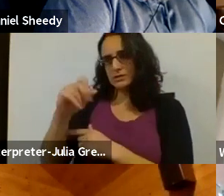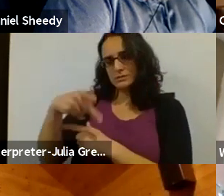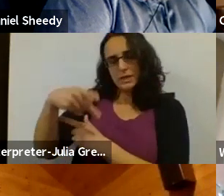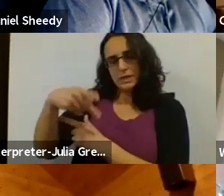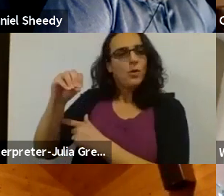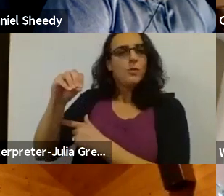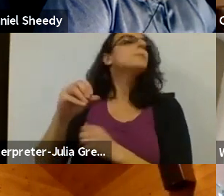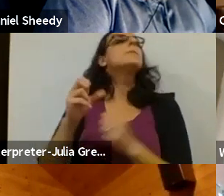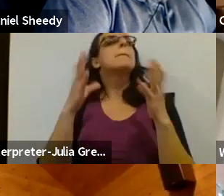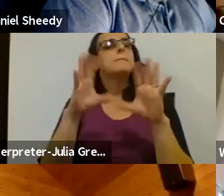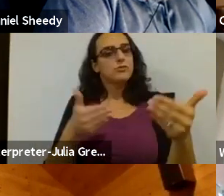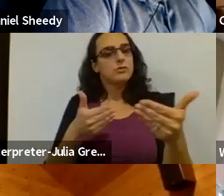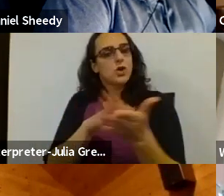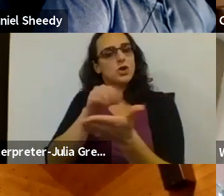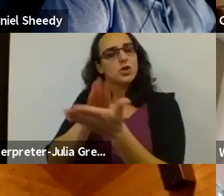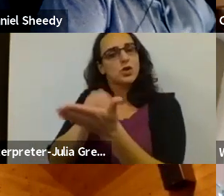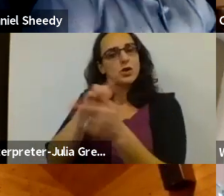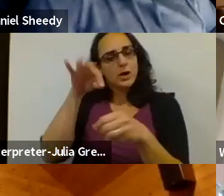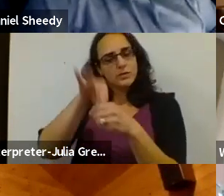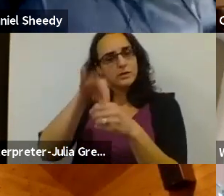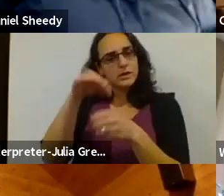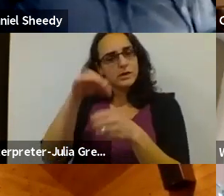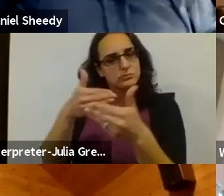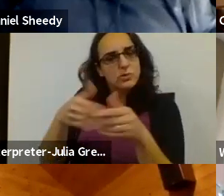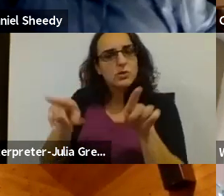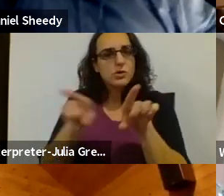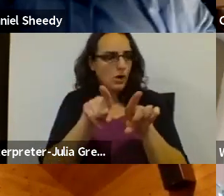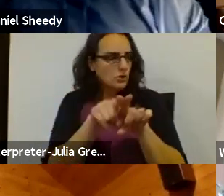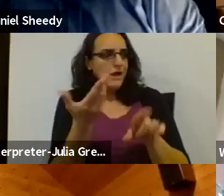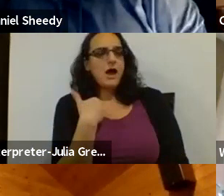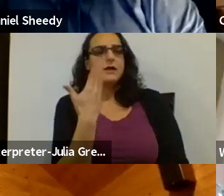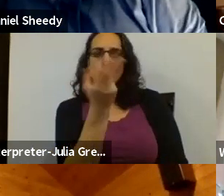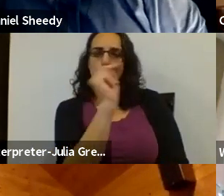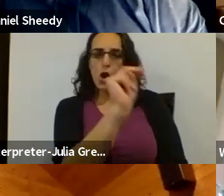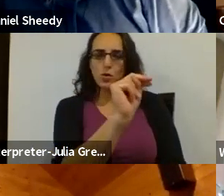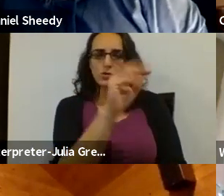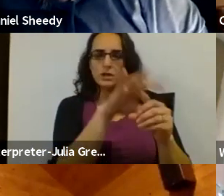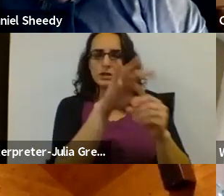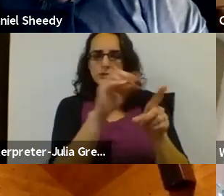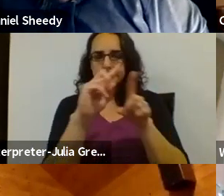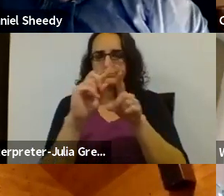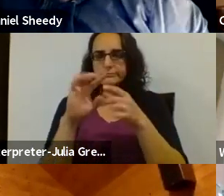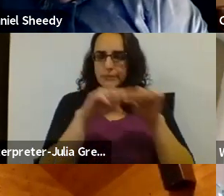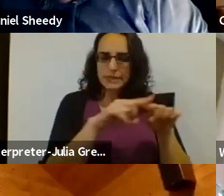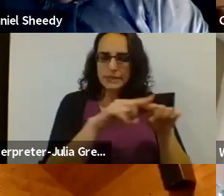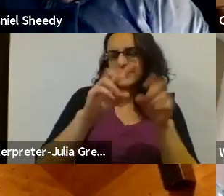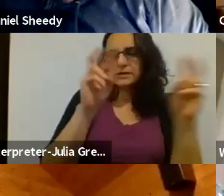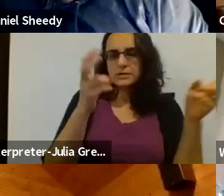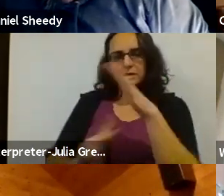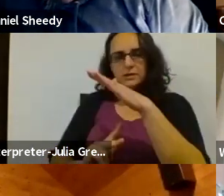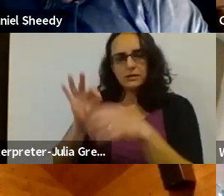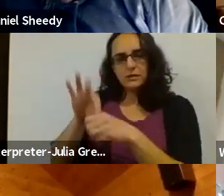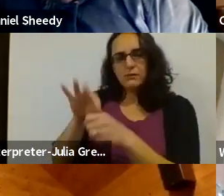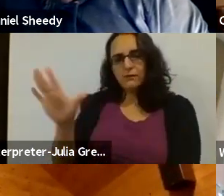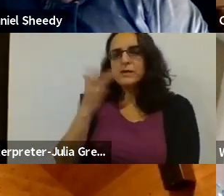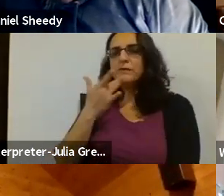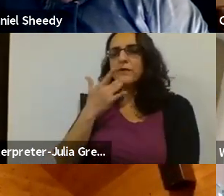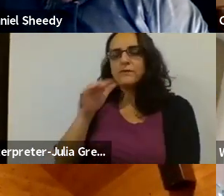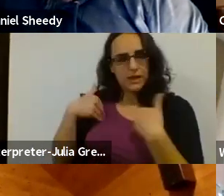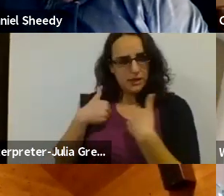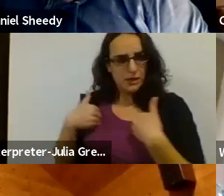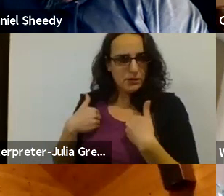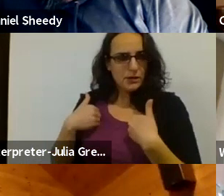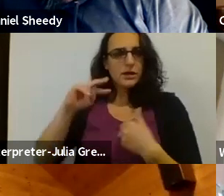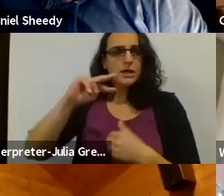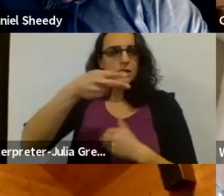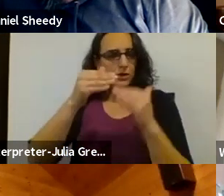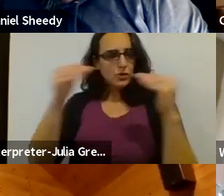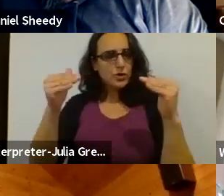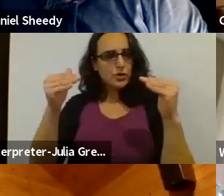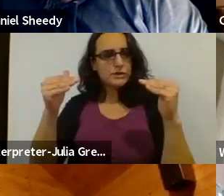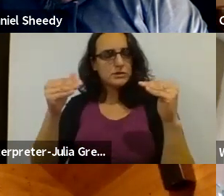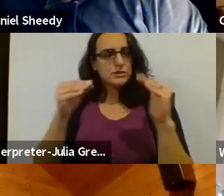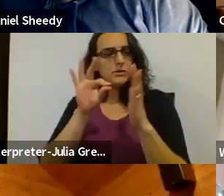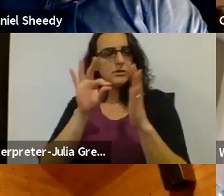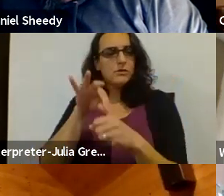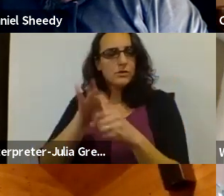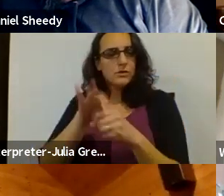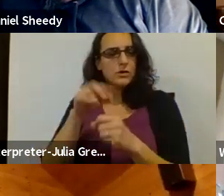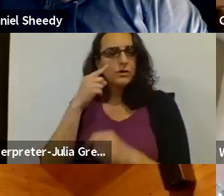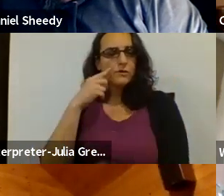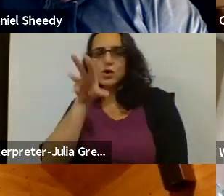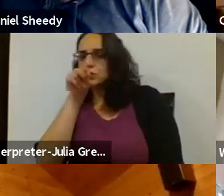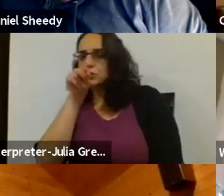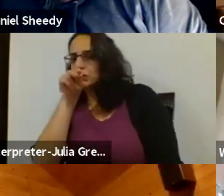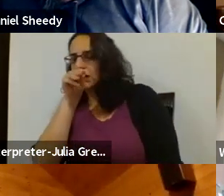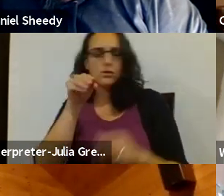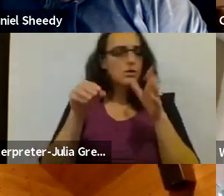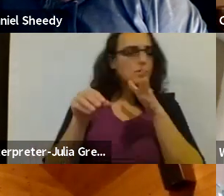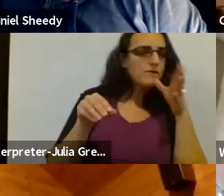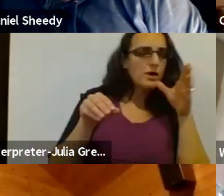Malia Savas: Many classrooms learned about the election process and even had their own elections on various topics so kindergarten students voted for their favorite animal and second grade students. Students voted for duck or FARMER BEN characters in the book duck for President.